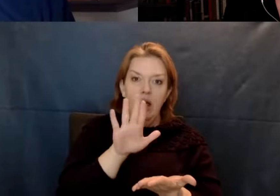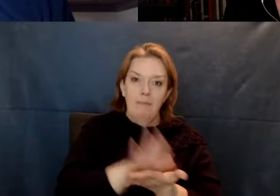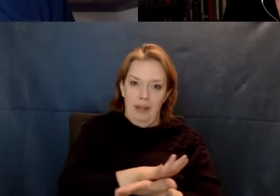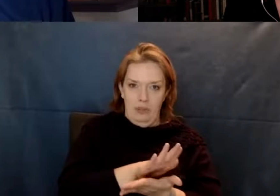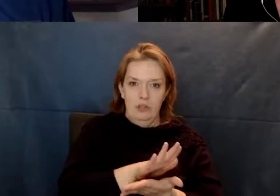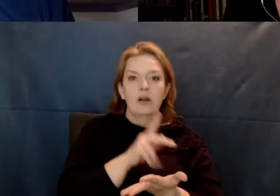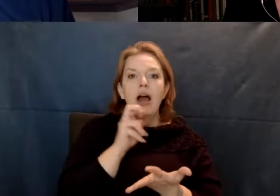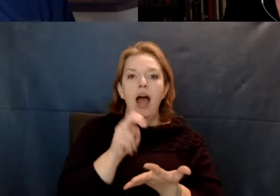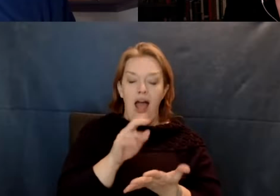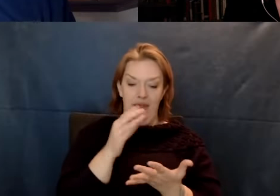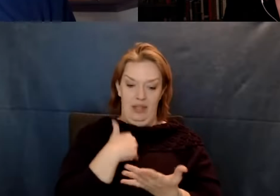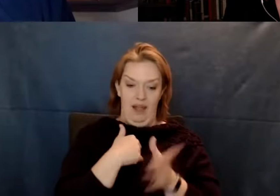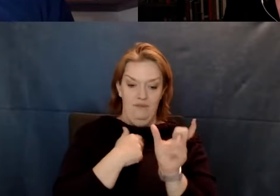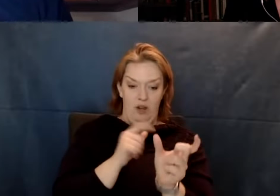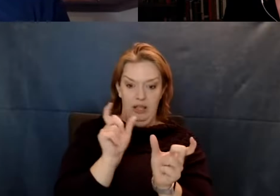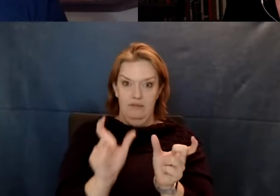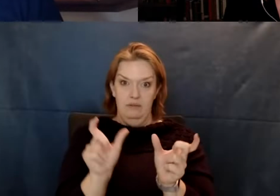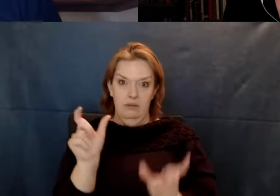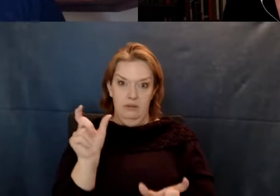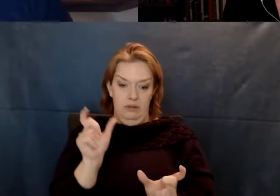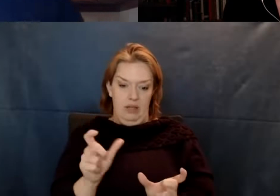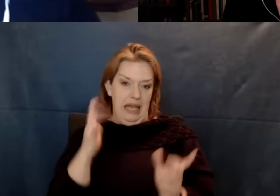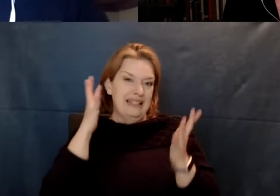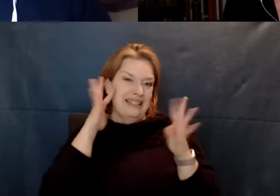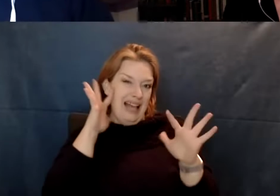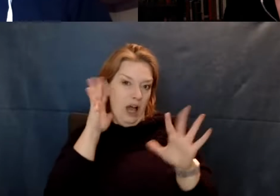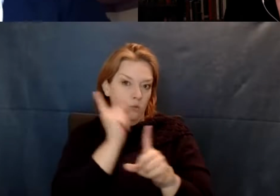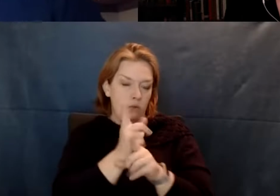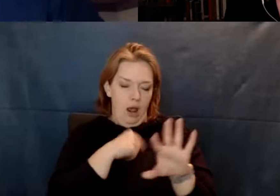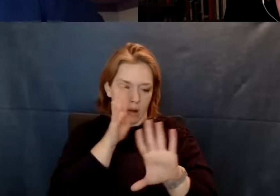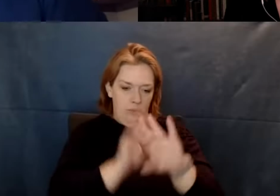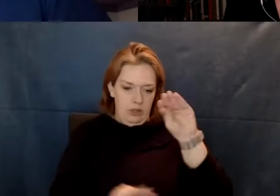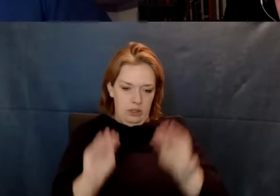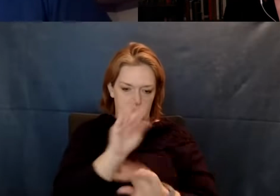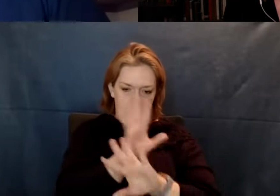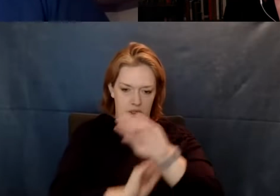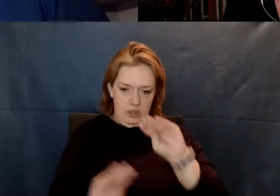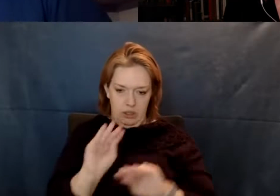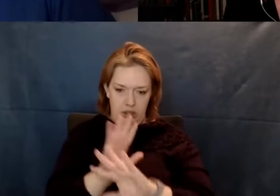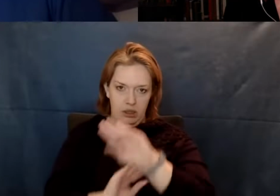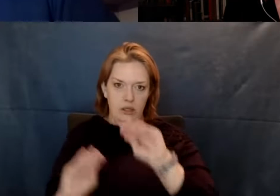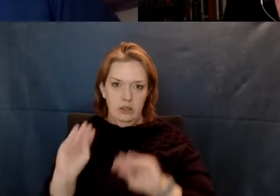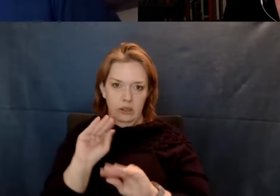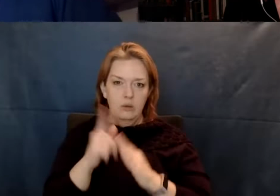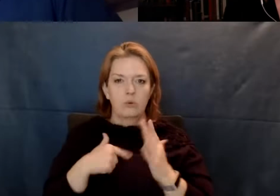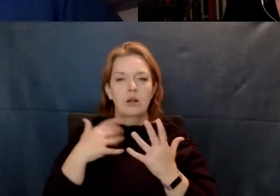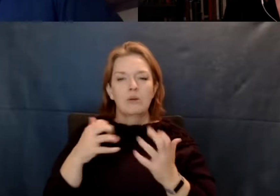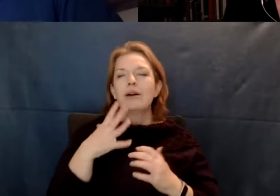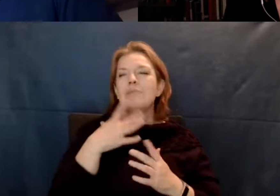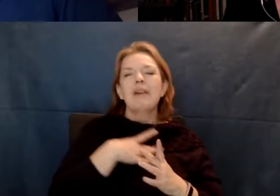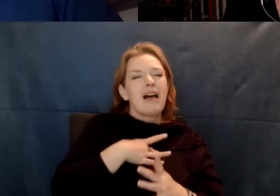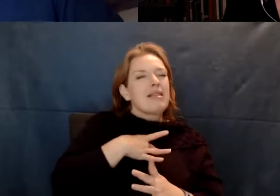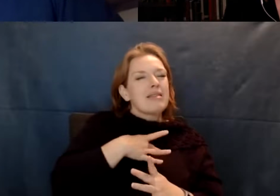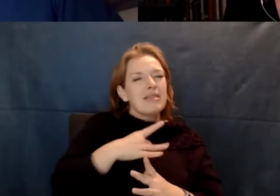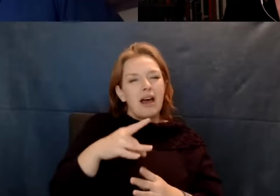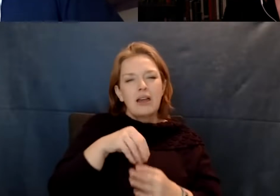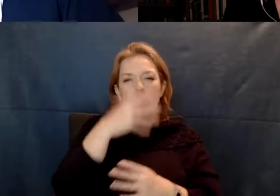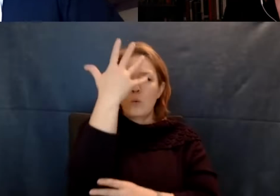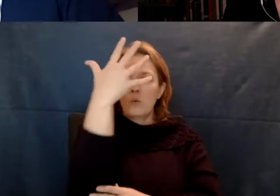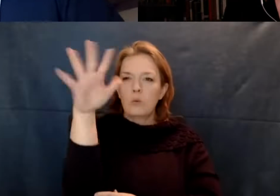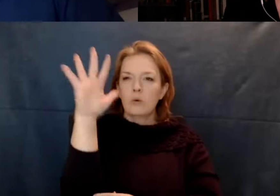So yeah, I think like being in the woods, being in some kind of solitude helps me be